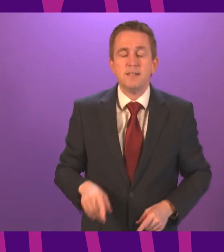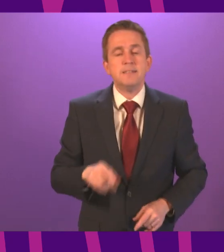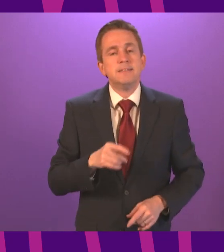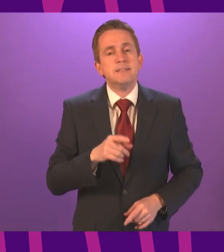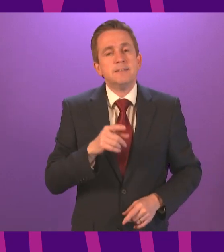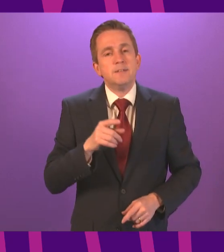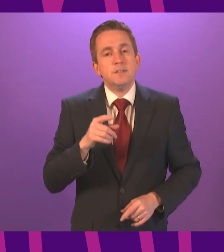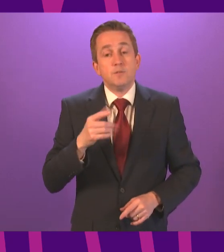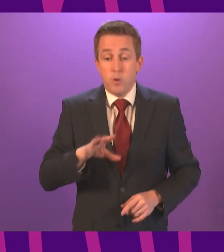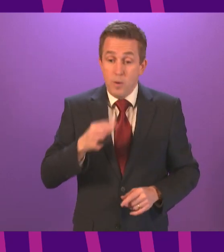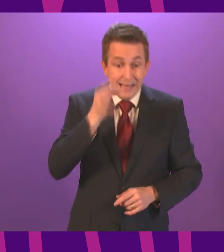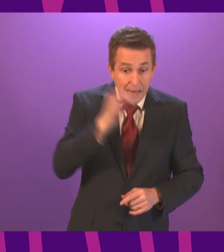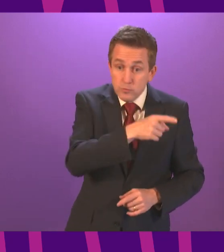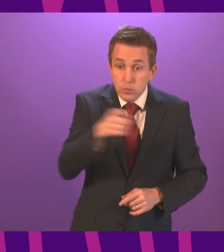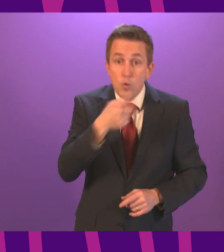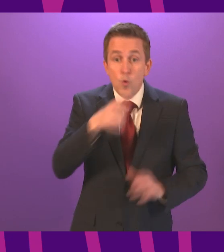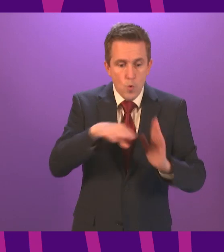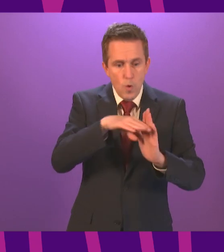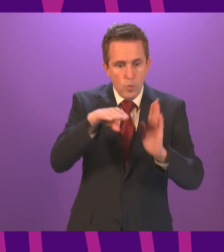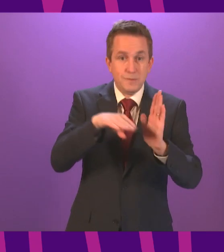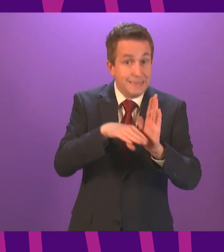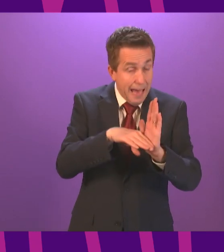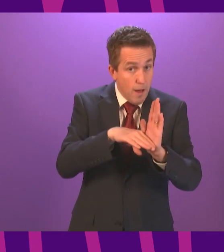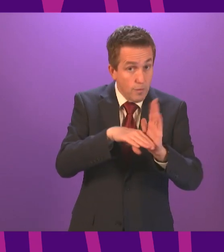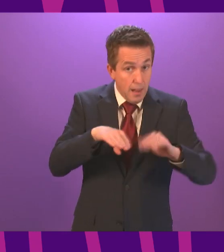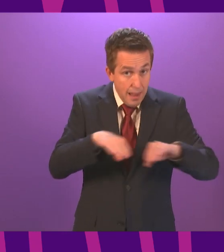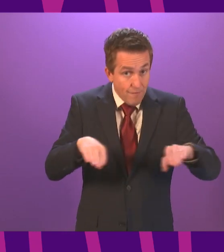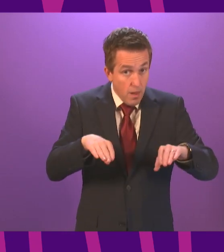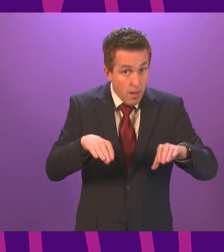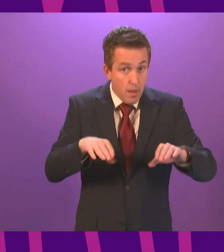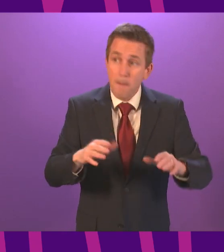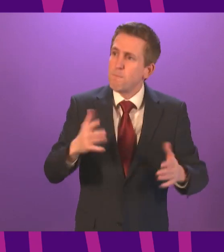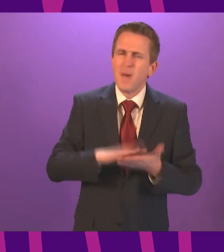in the future—that does not mean that we can ease up or that the risk is passed. When